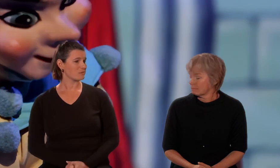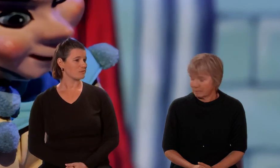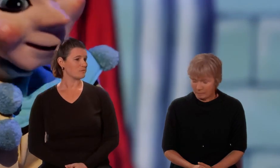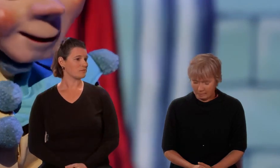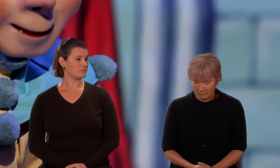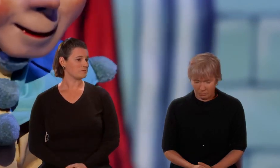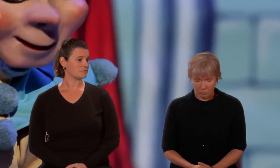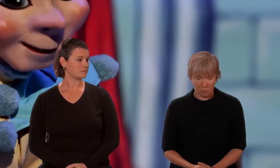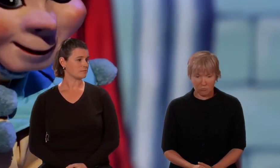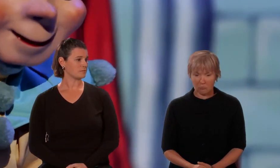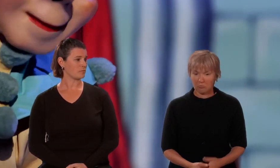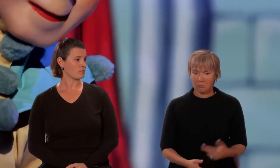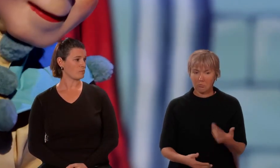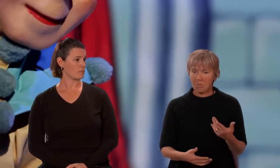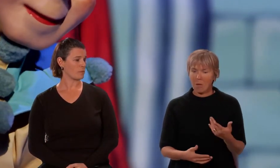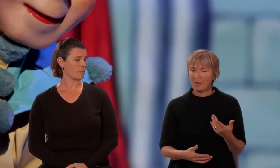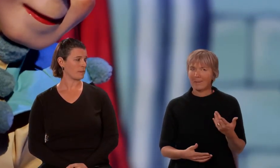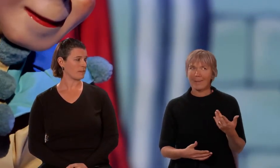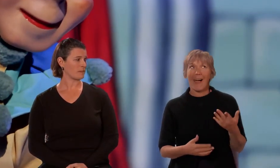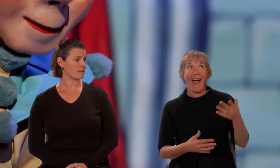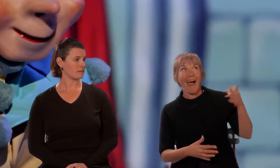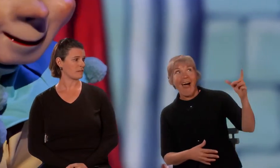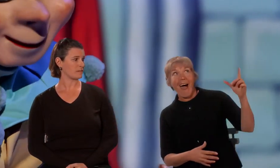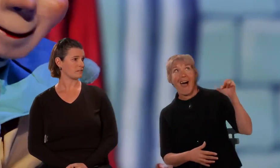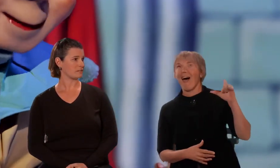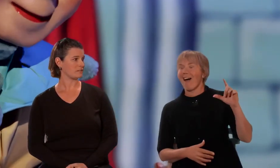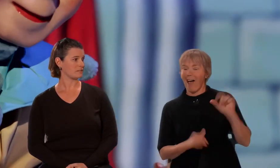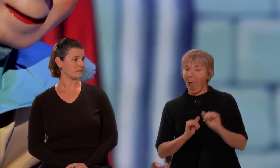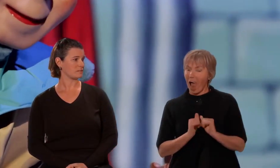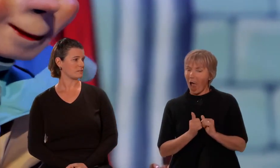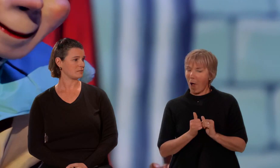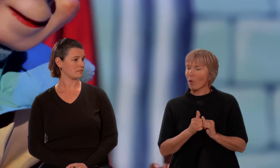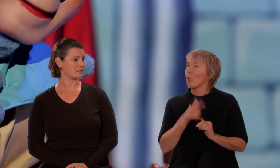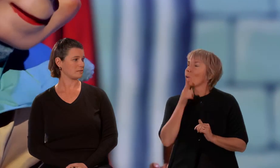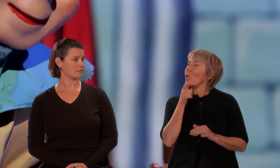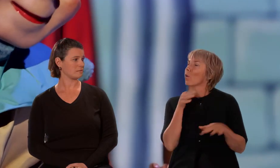[jester] Who could explain how to get the moon, when your wise men said it was too large